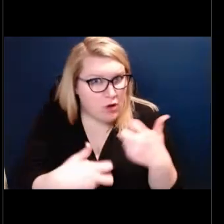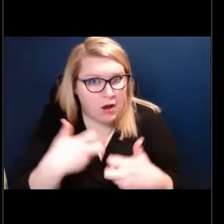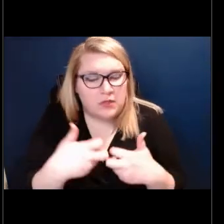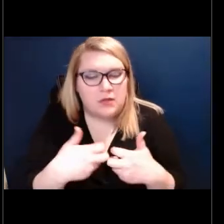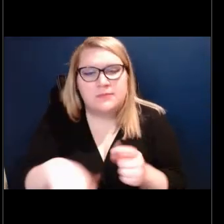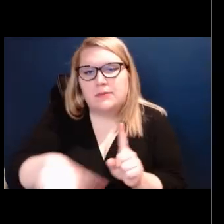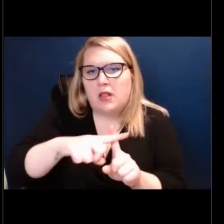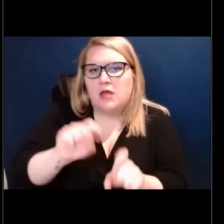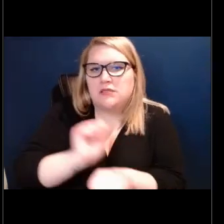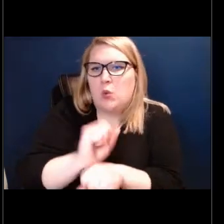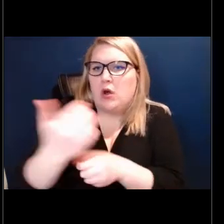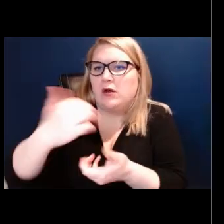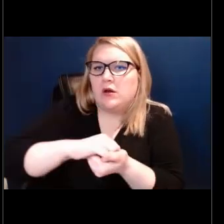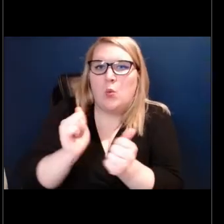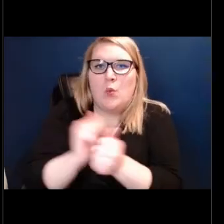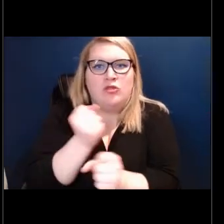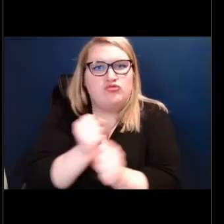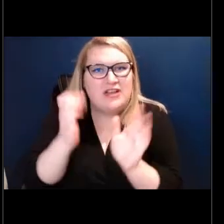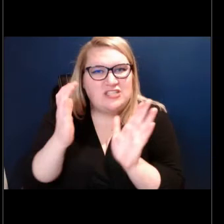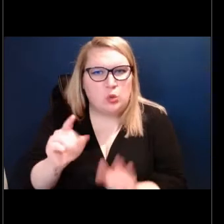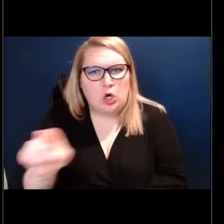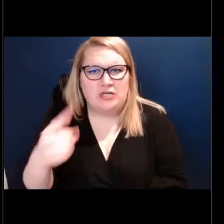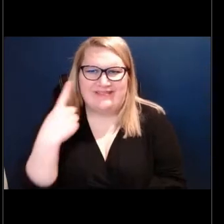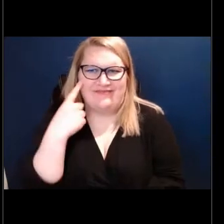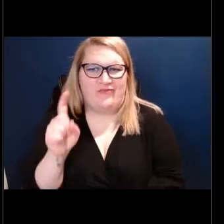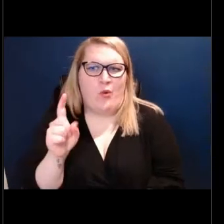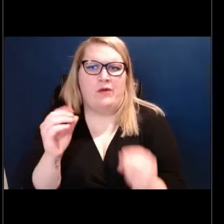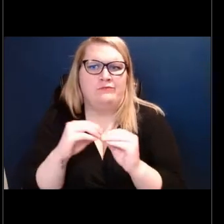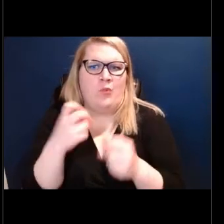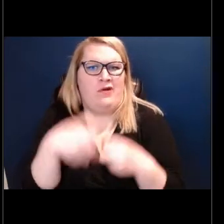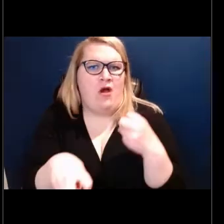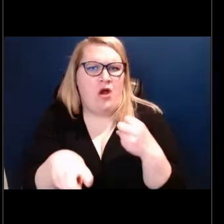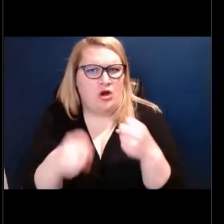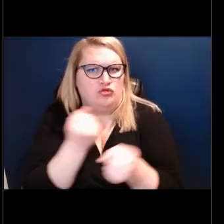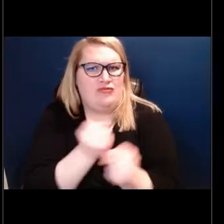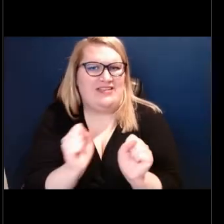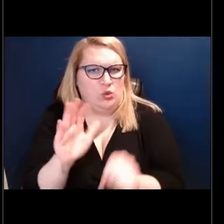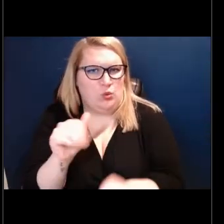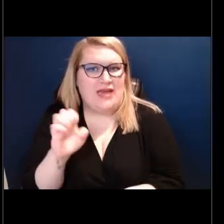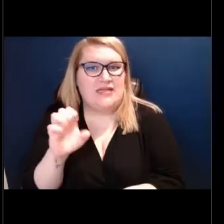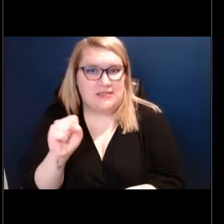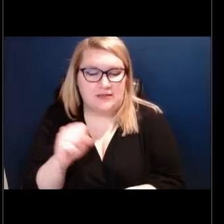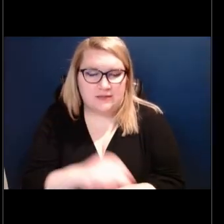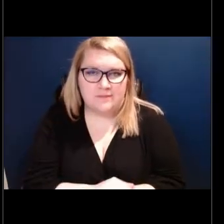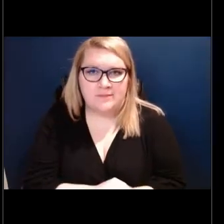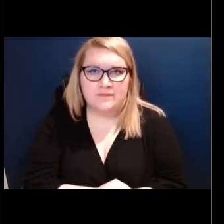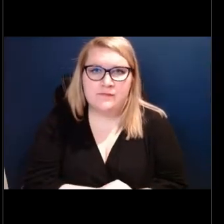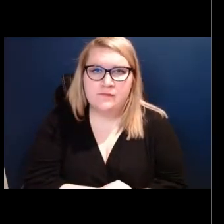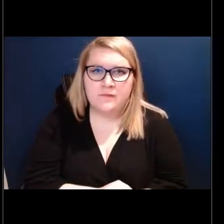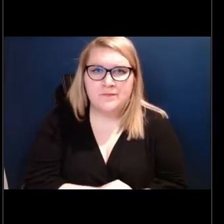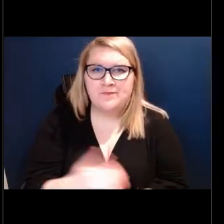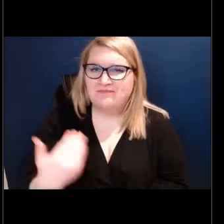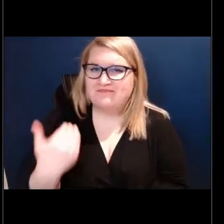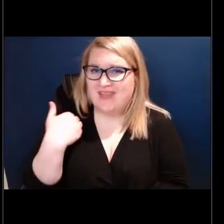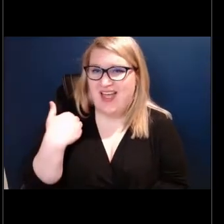for particularly tricky rescue cases. Now there's also another 25 and more people